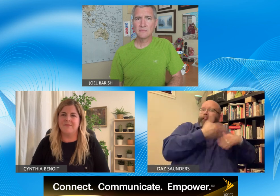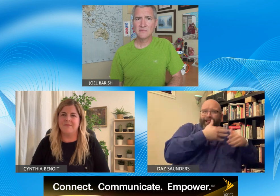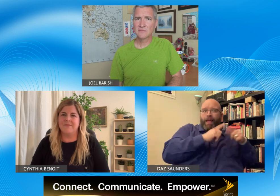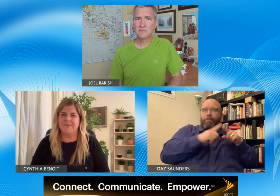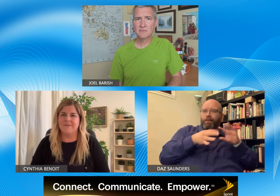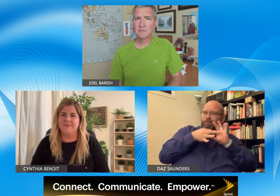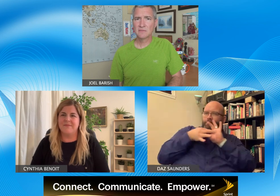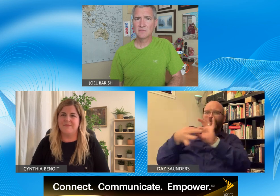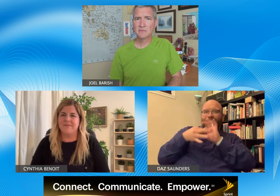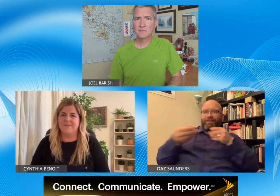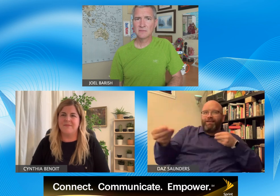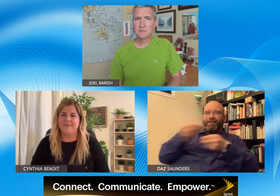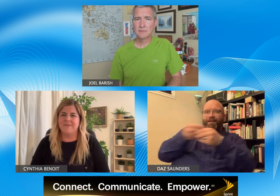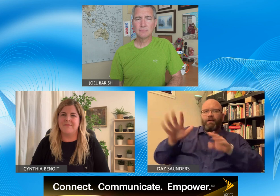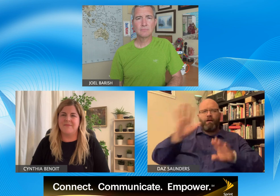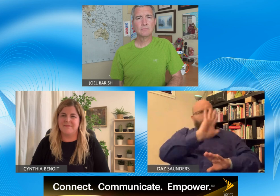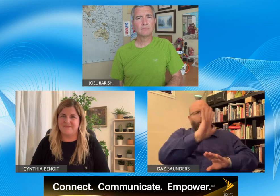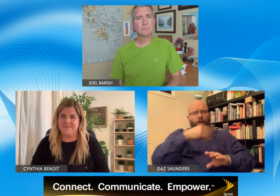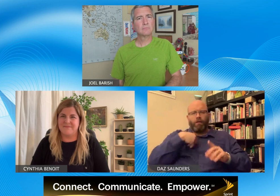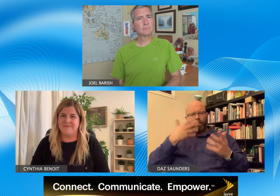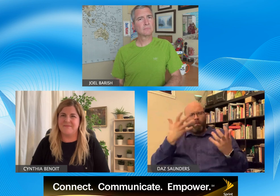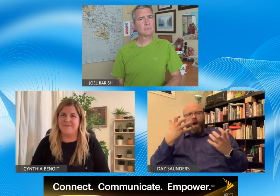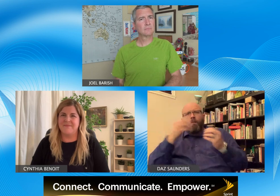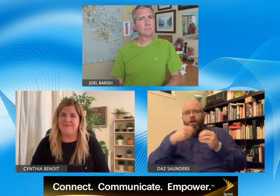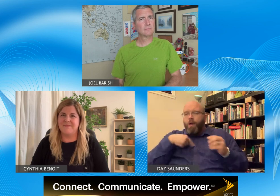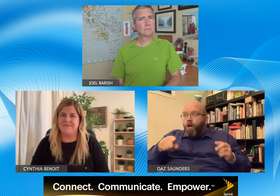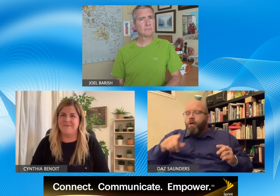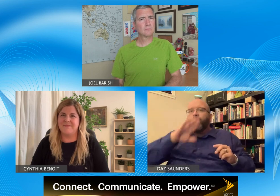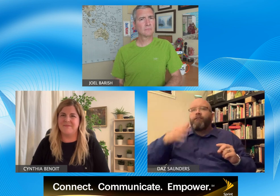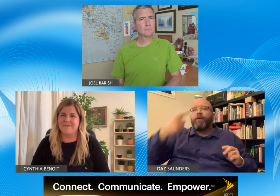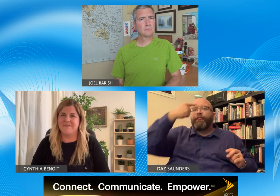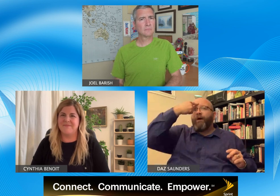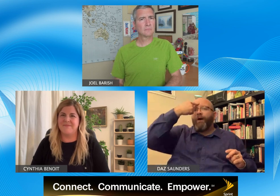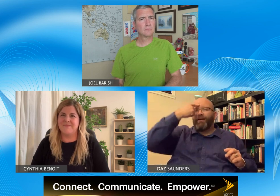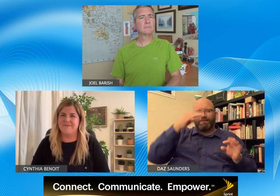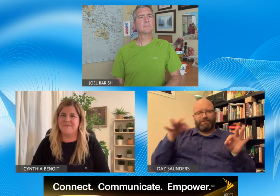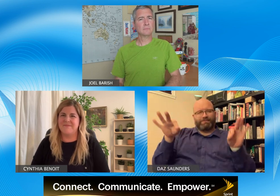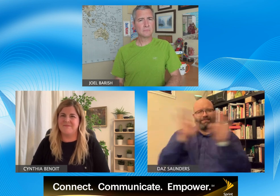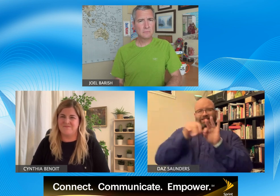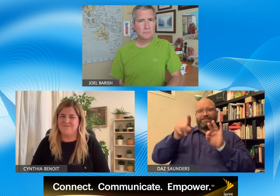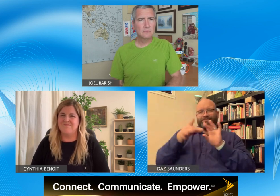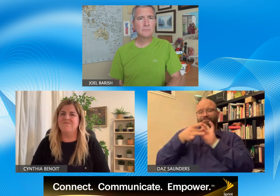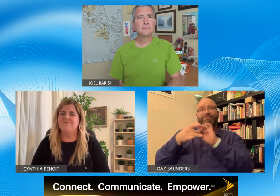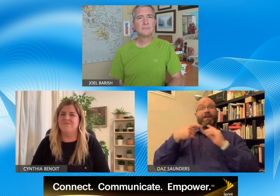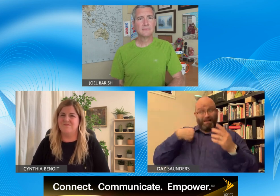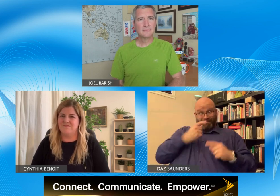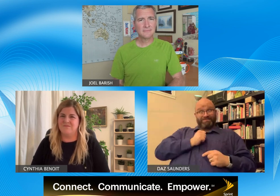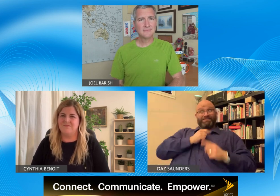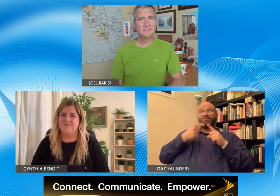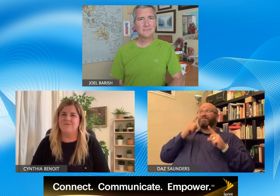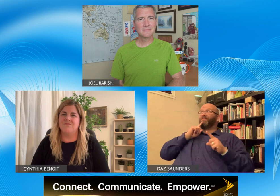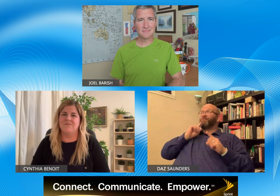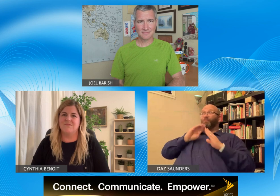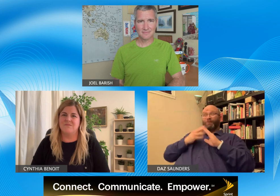it would be beneficial to tap into my network to ensure I was on track. There might be an idea I’ve never thought of exploring and with their suggestions, I would look into it. Those connections are essential.